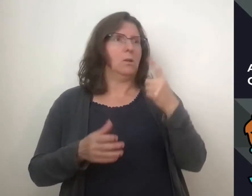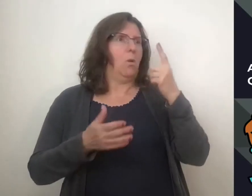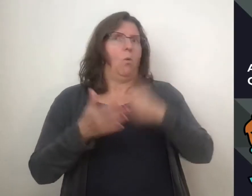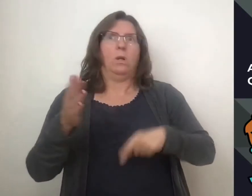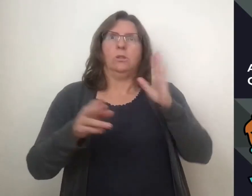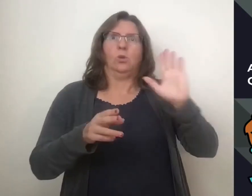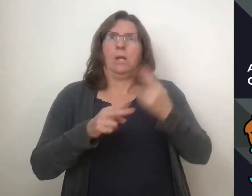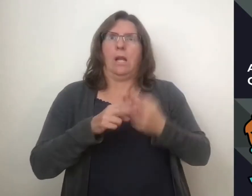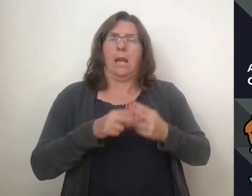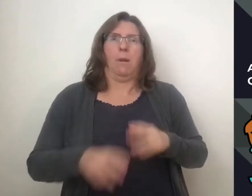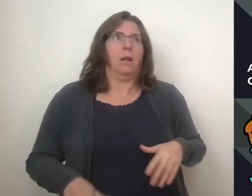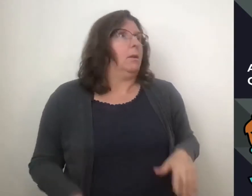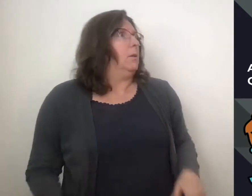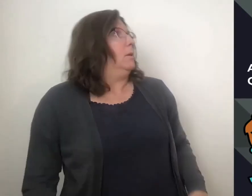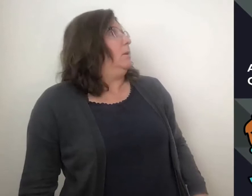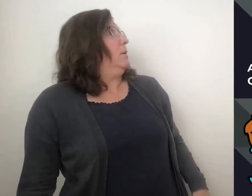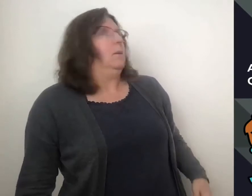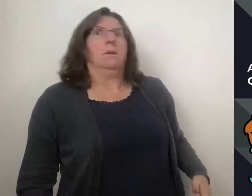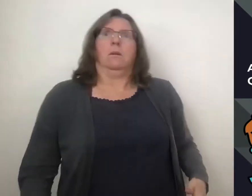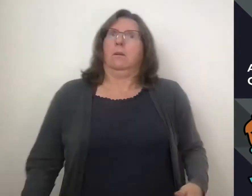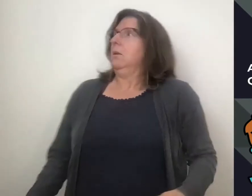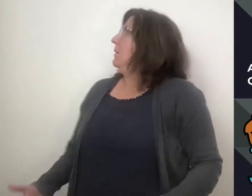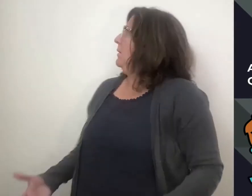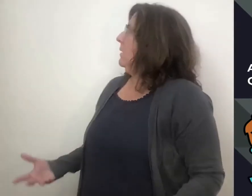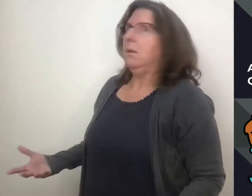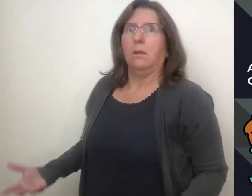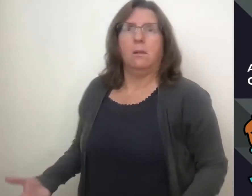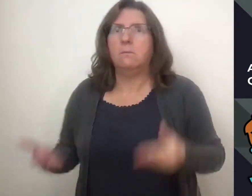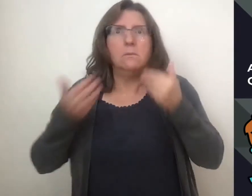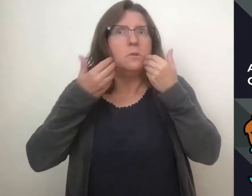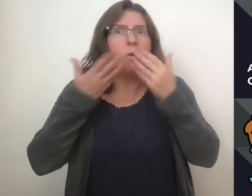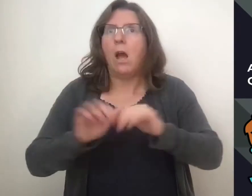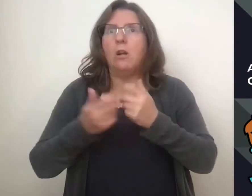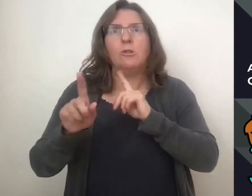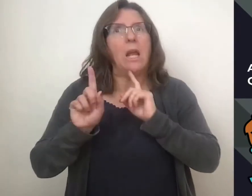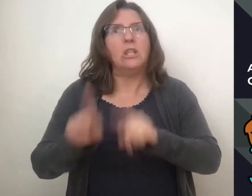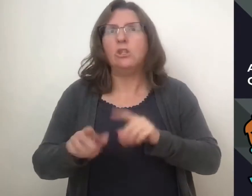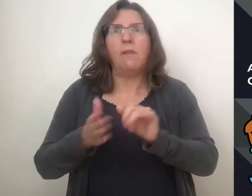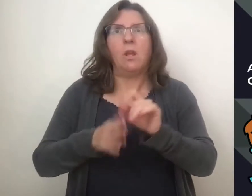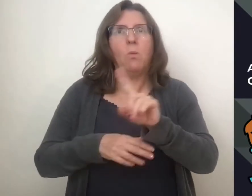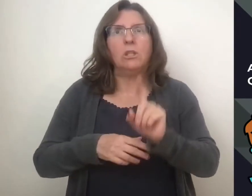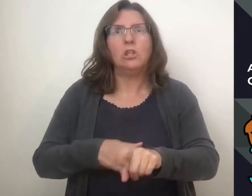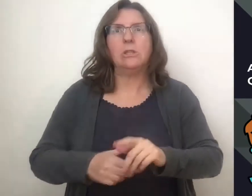I’ve seen many children in this predicament. Not knowing what to say.